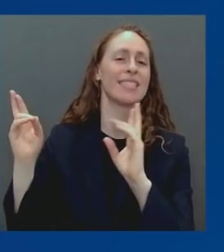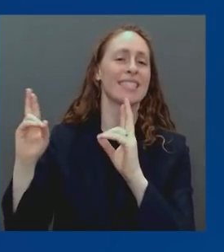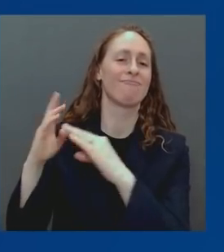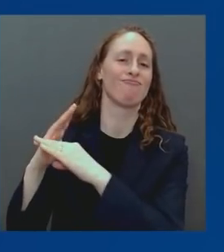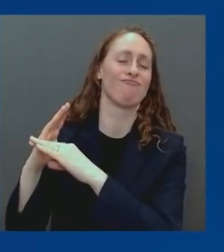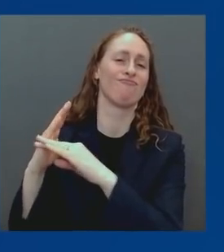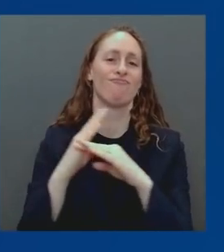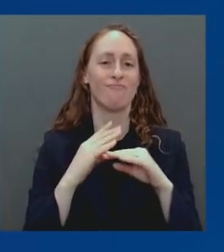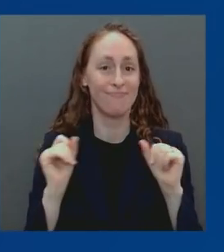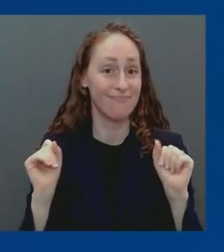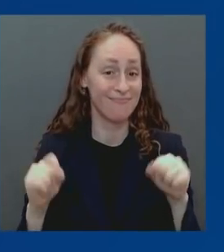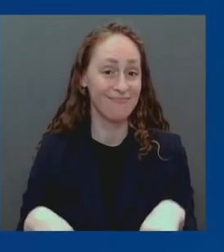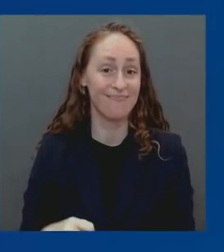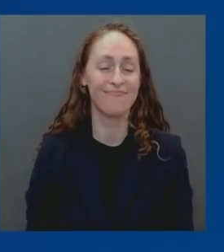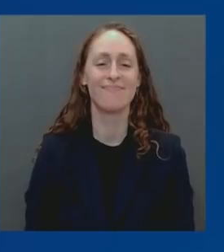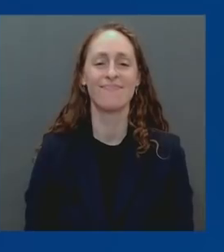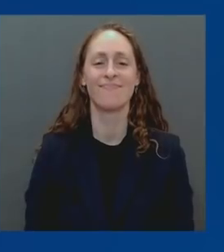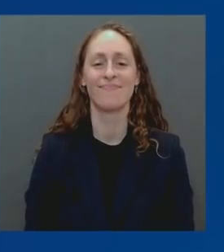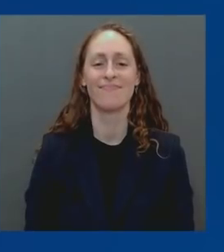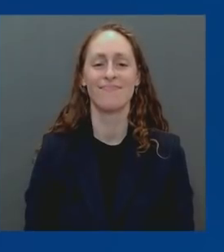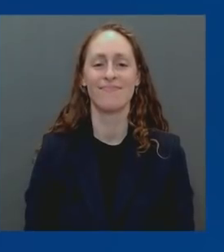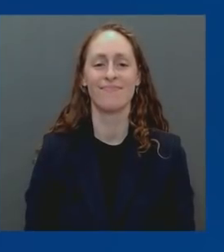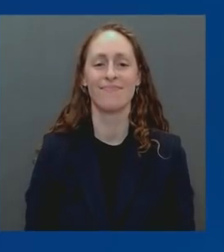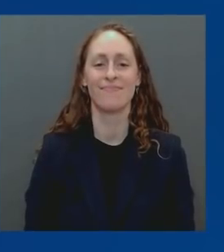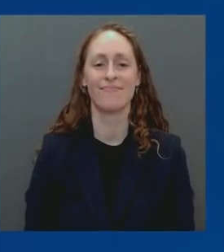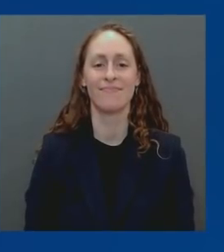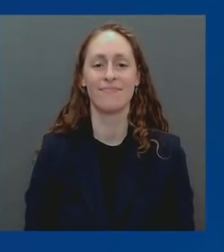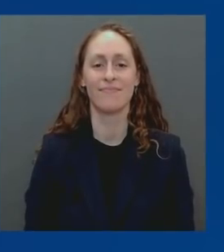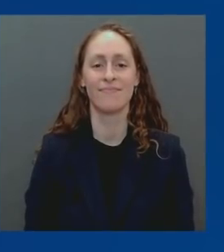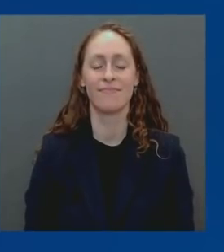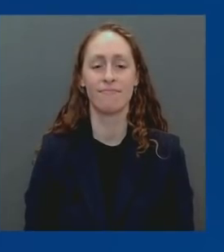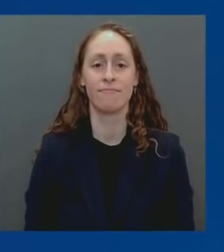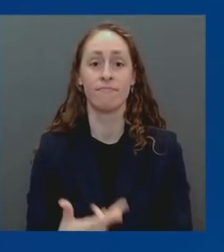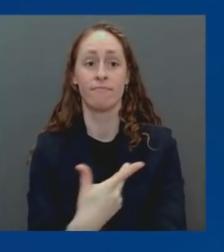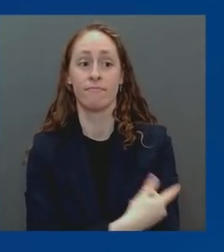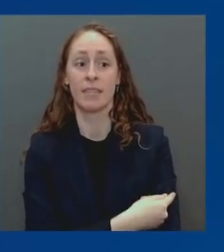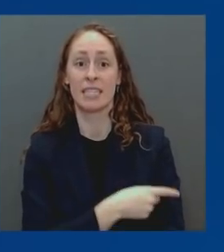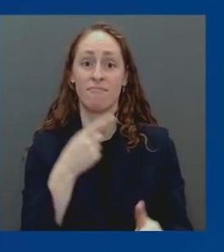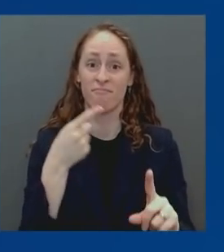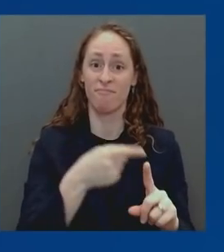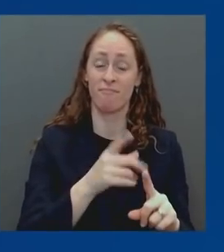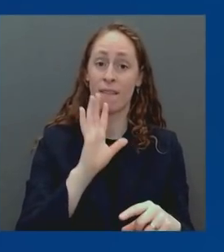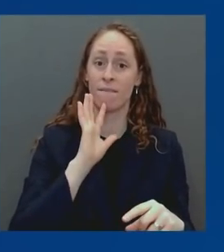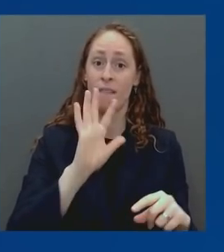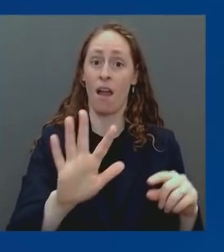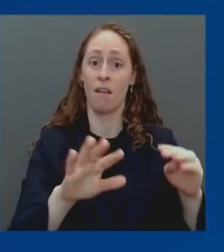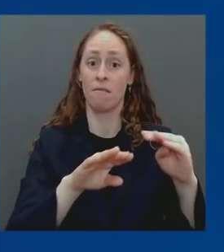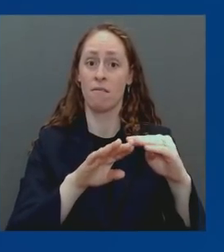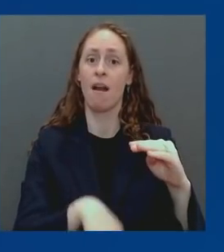would mean we would have vaccines available for essentially all age groups in America. This would be a major milestone.